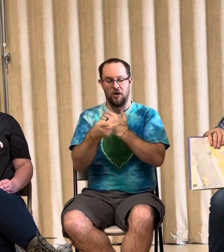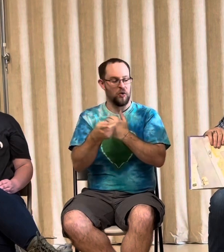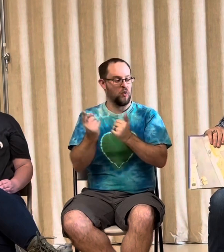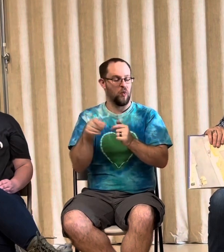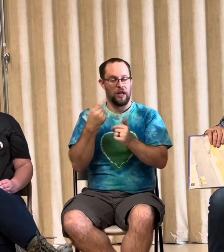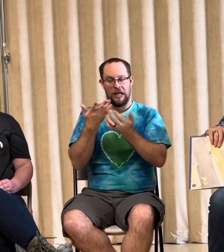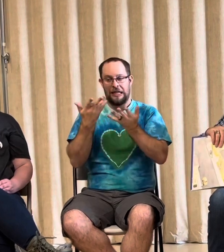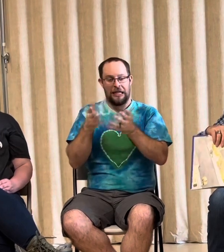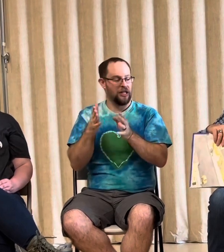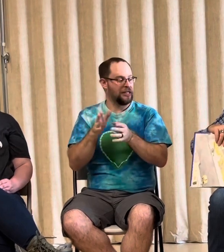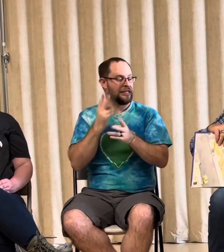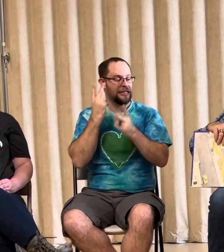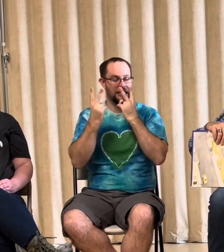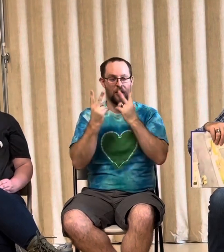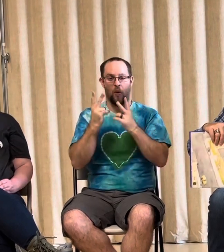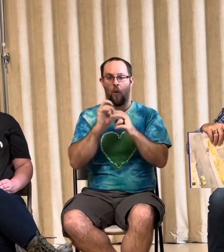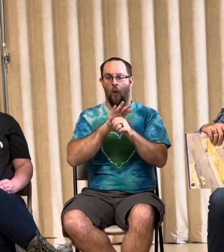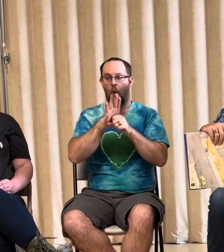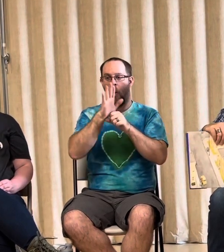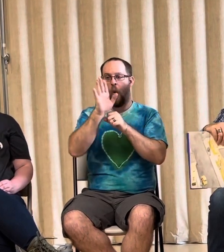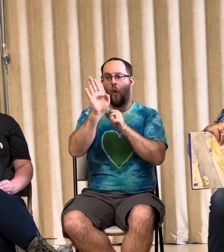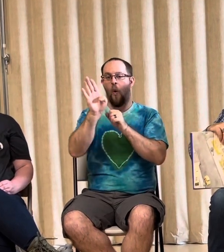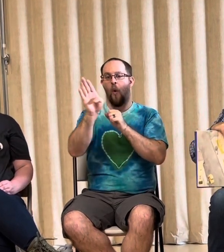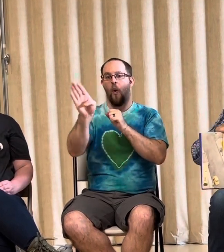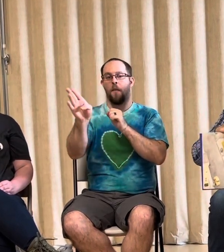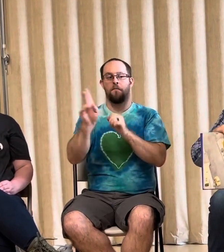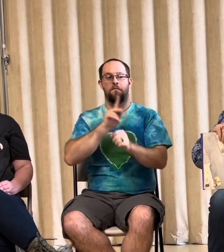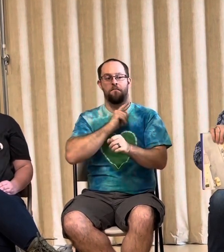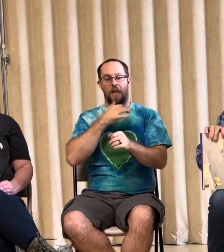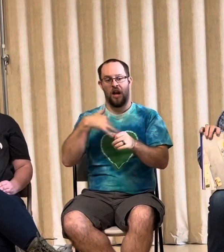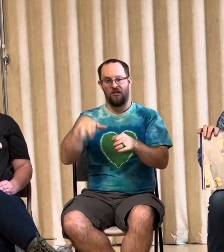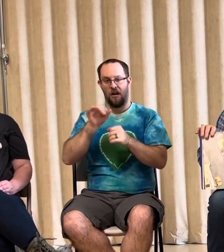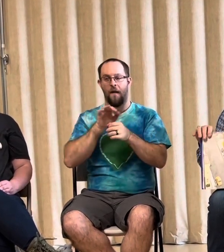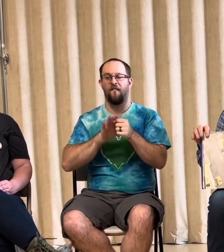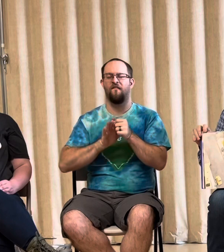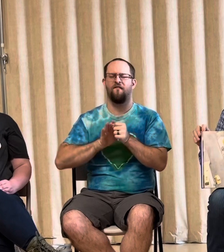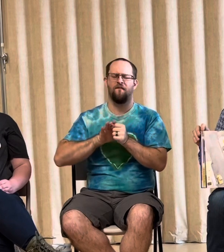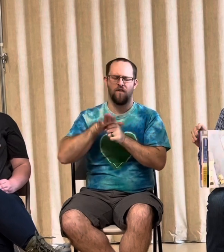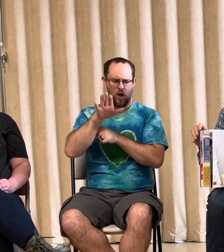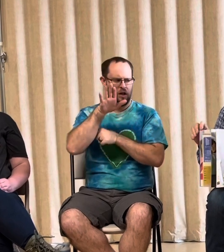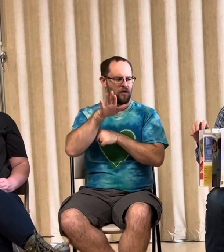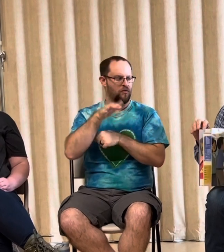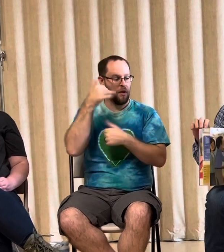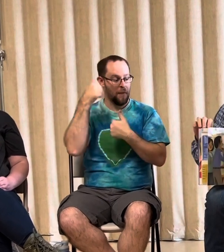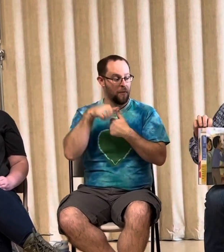done, you can see the whole backyard is full of all sorts of things. Remember there wasn't, when we started